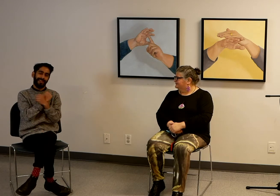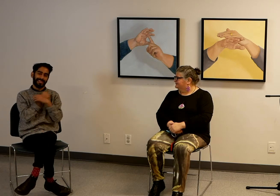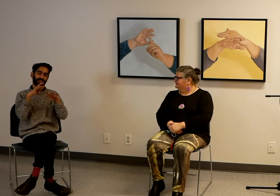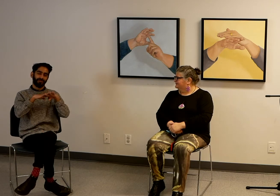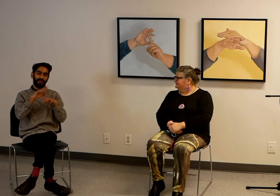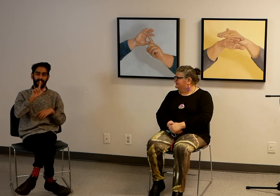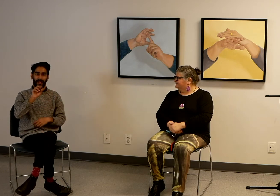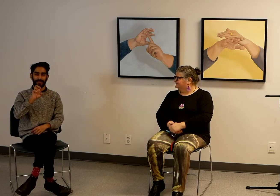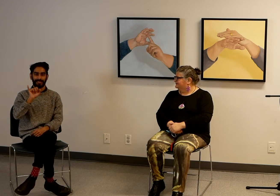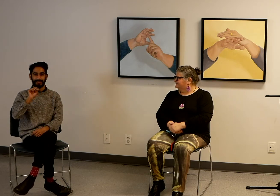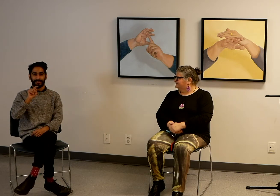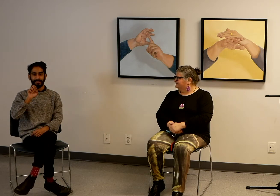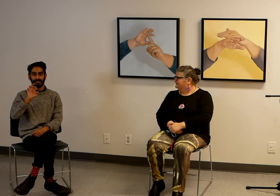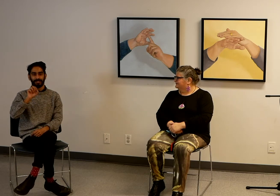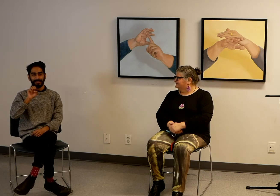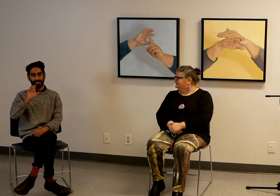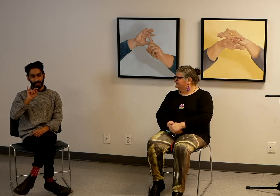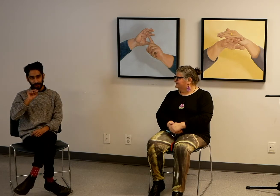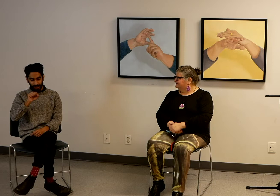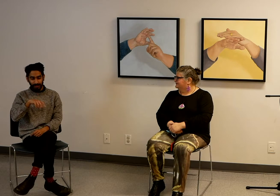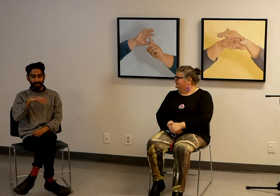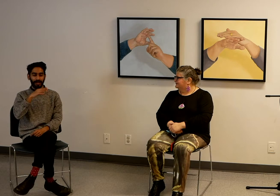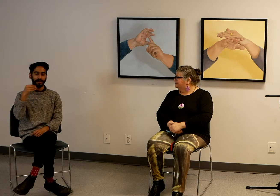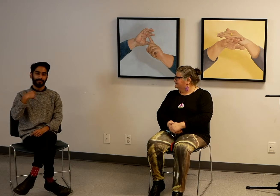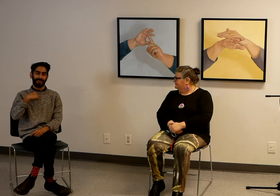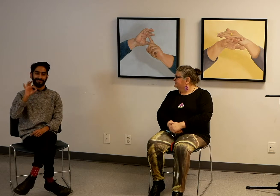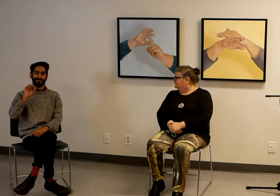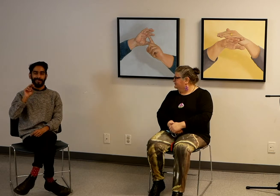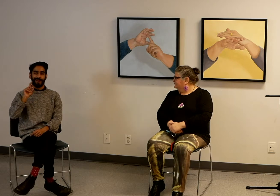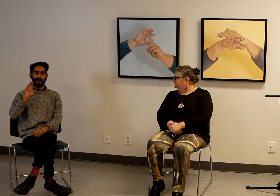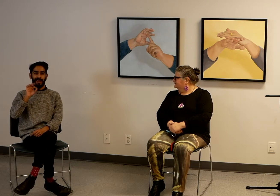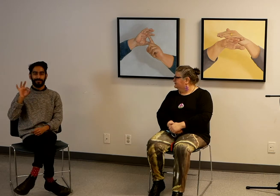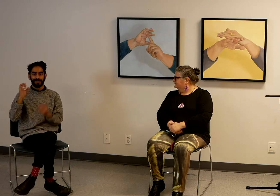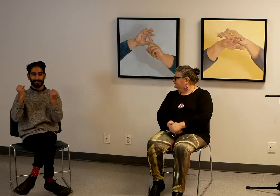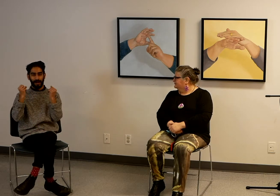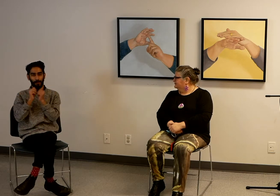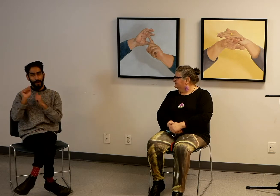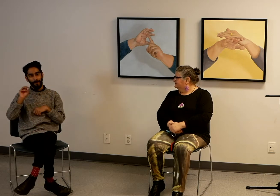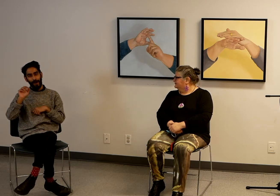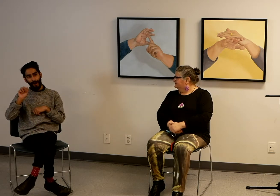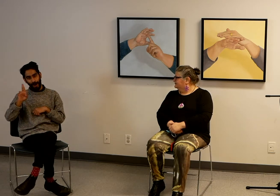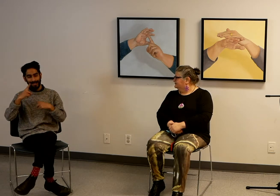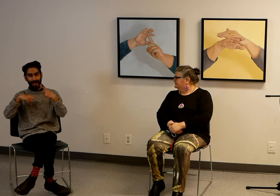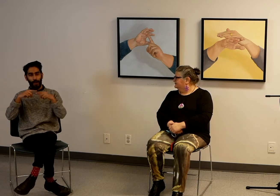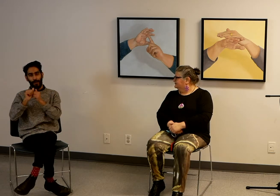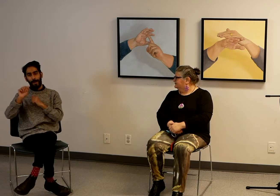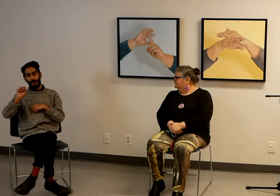I have been in the film intersections of love as well as another one. And I'm a founder of signs with Amar.